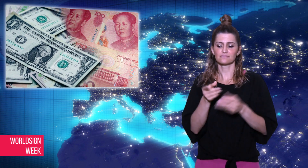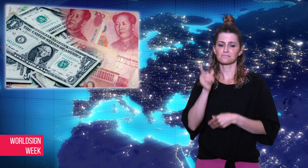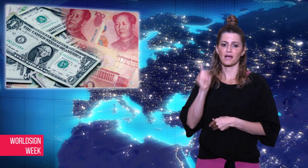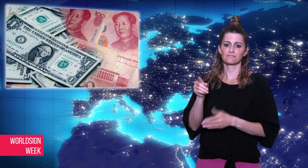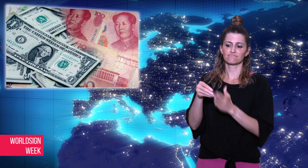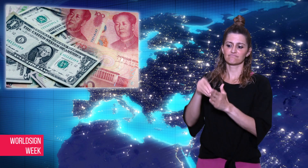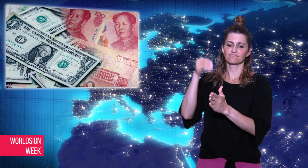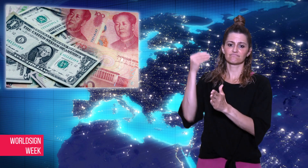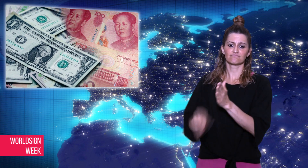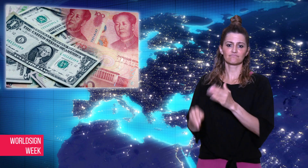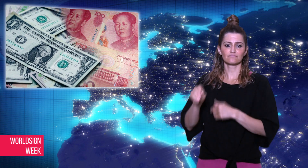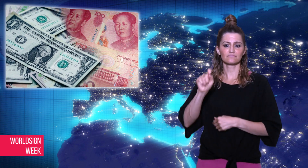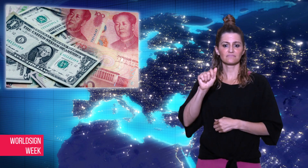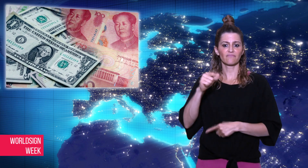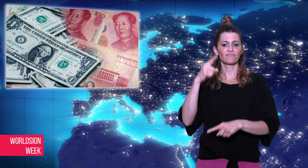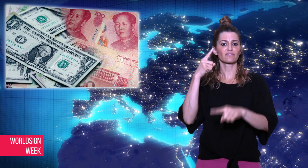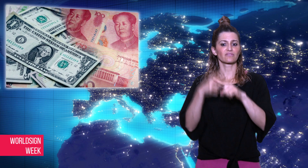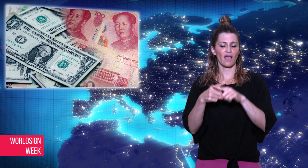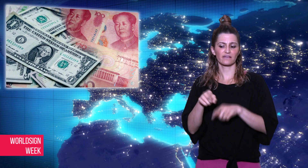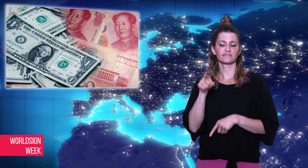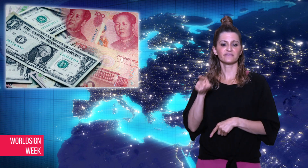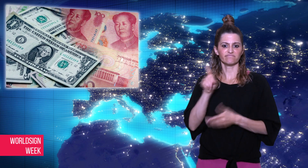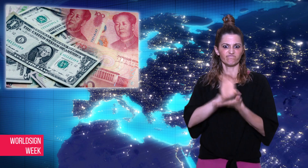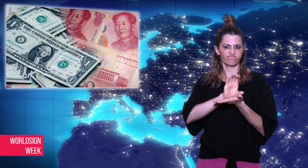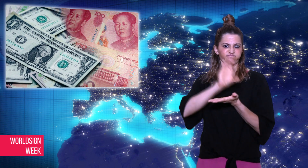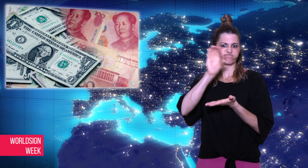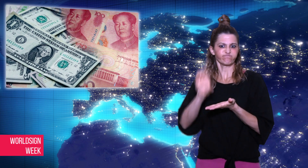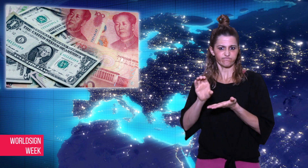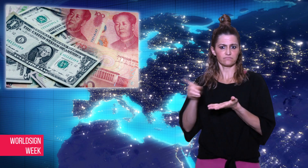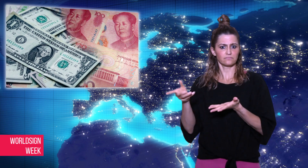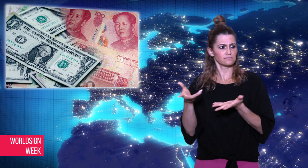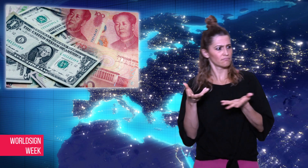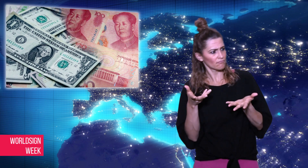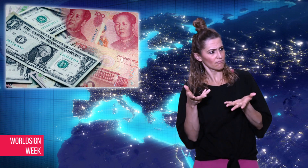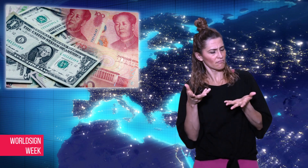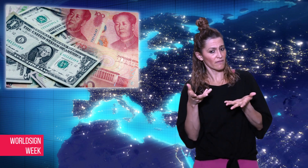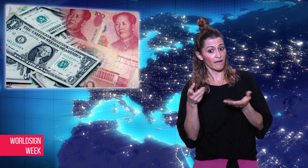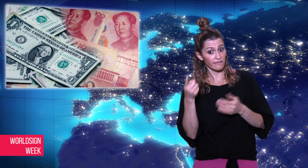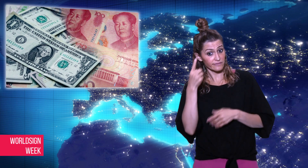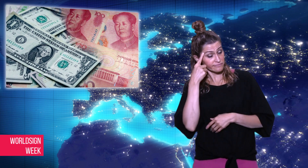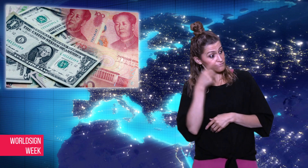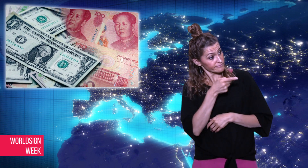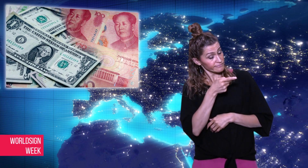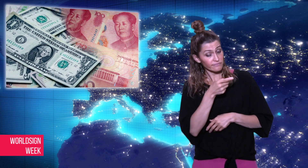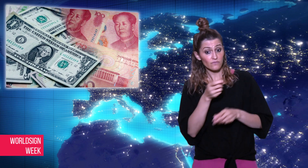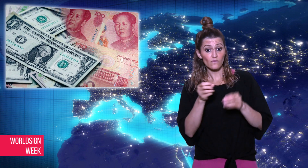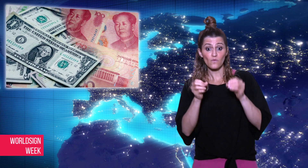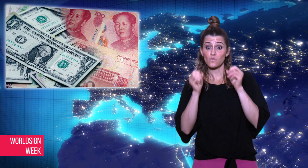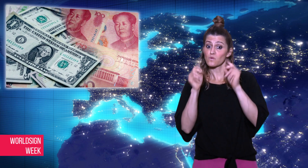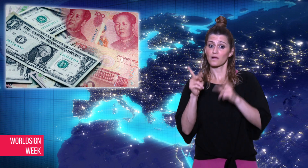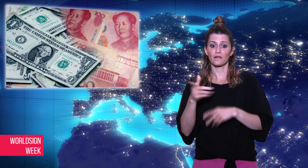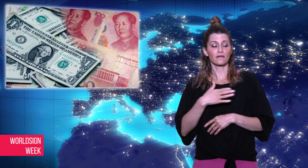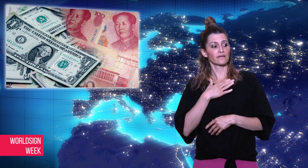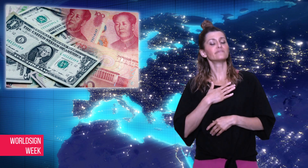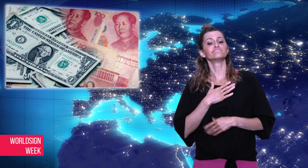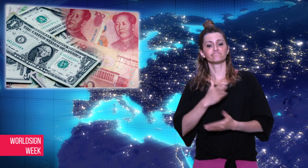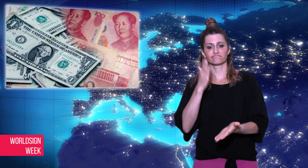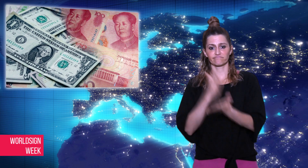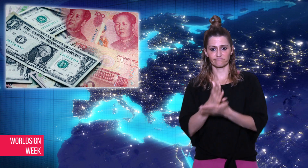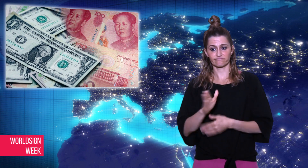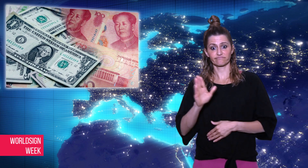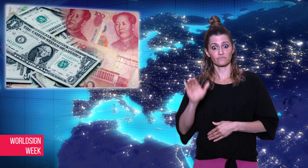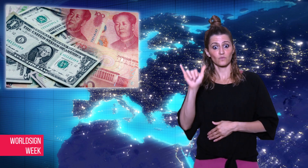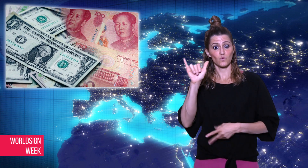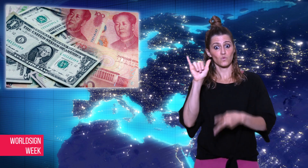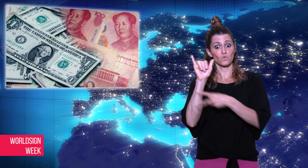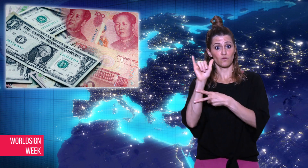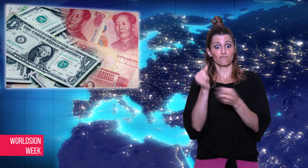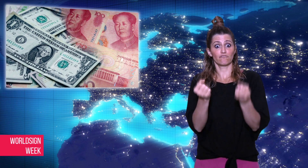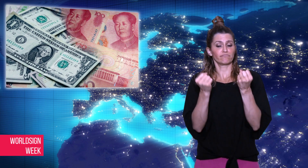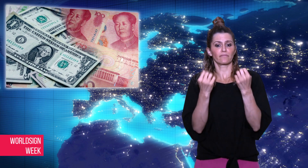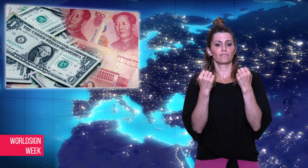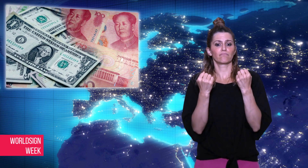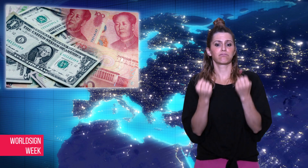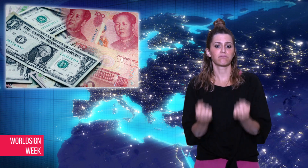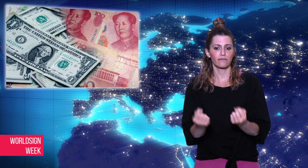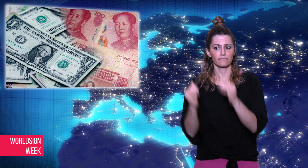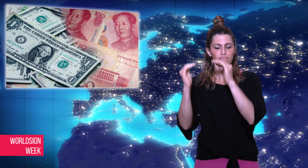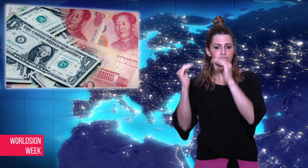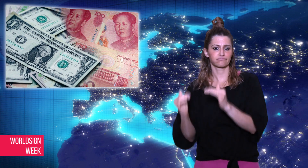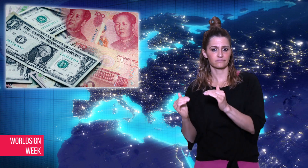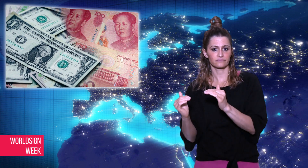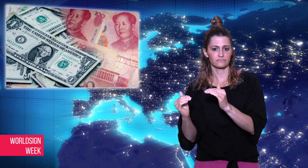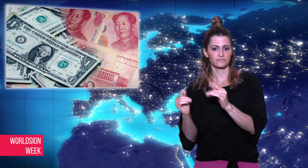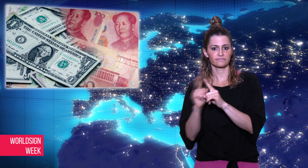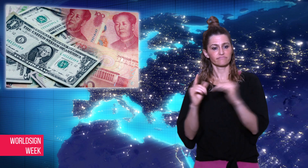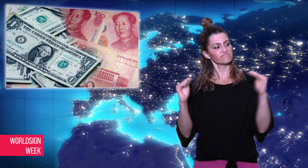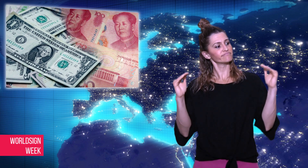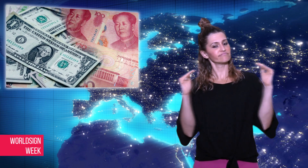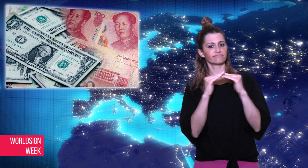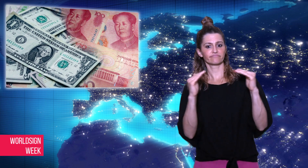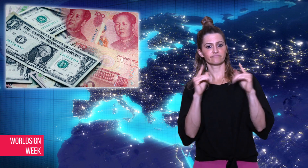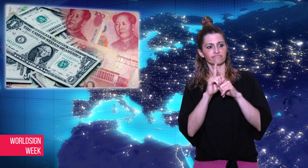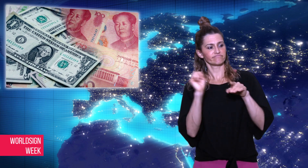by China against the US decision to impose taxes on